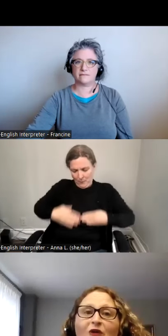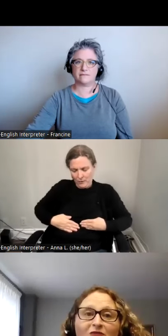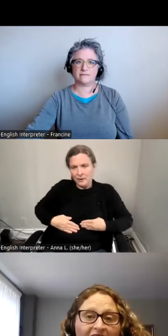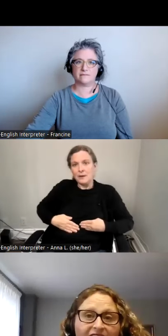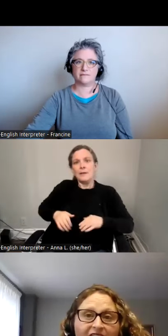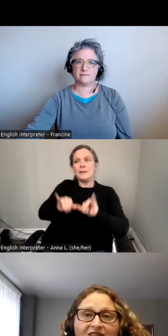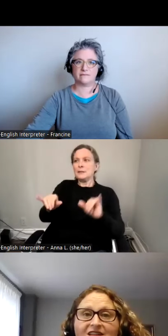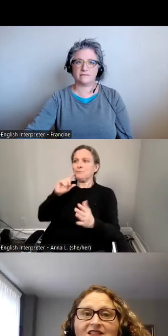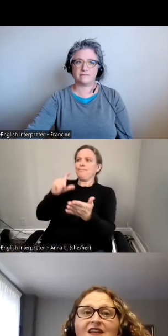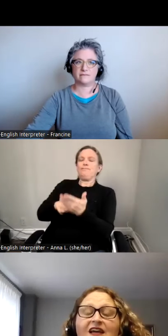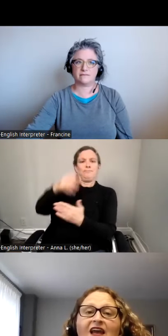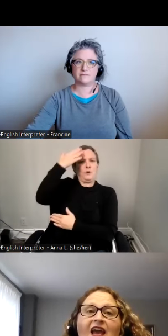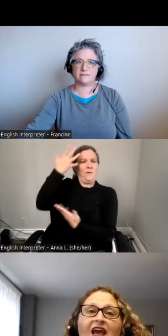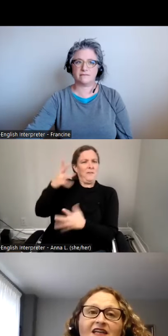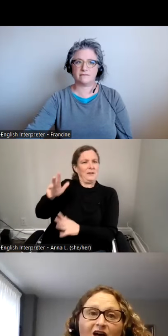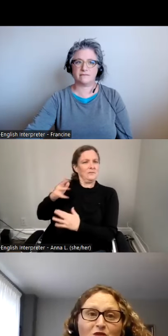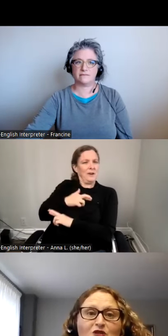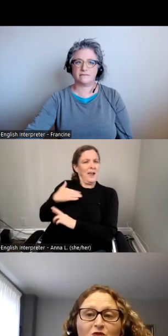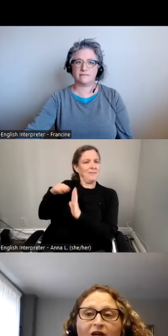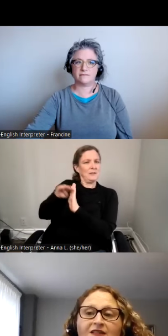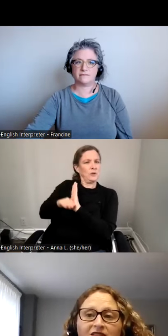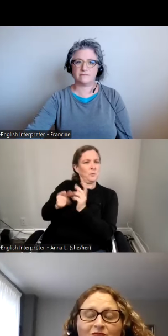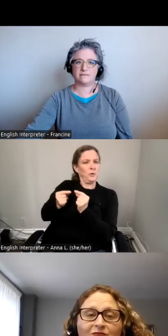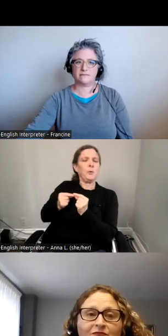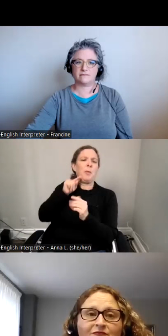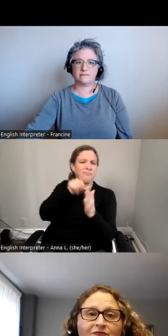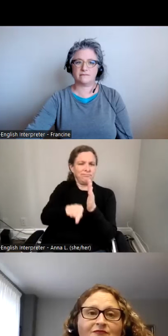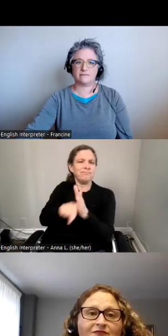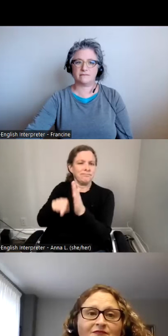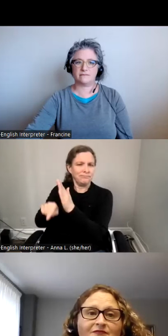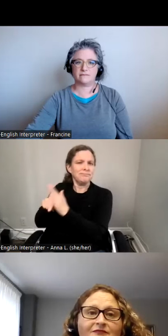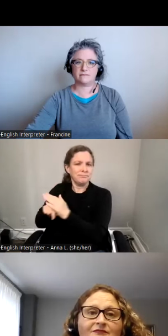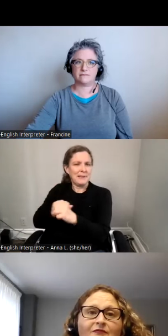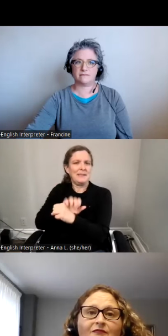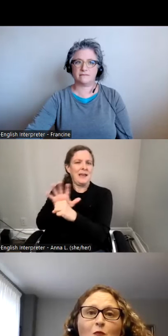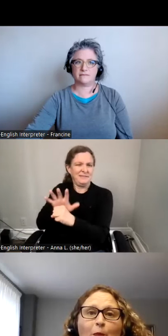When the spike protein is seen in the future.